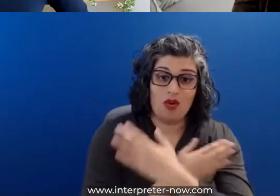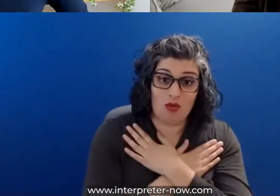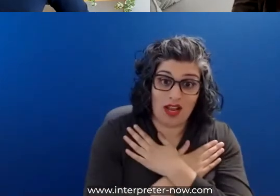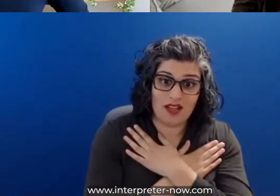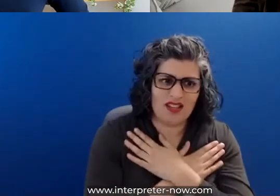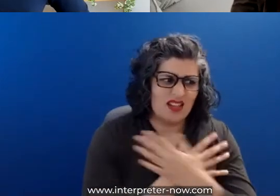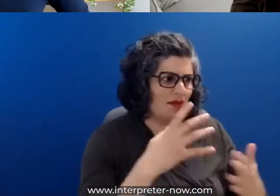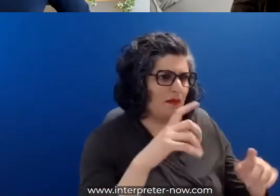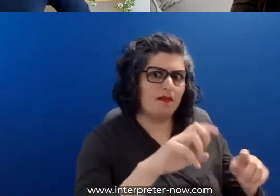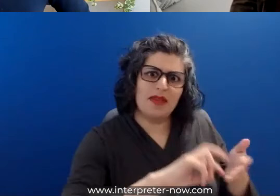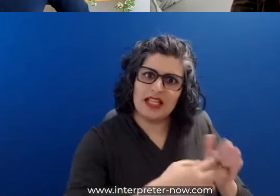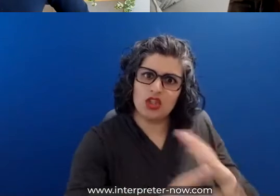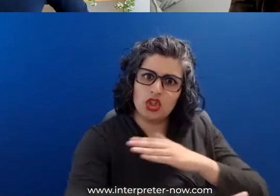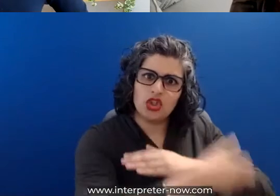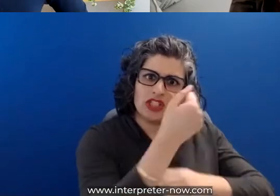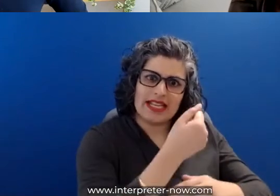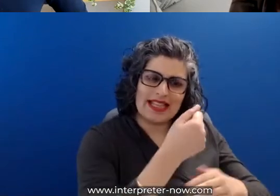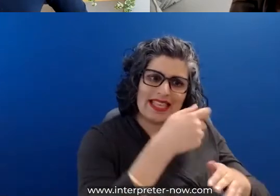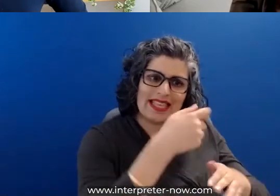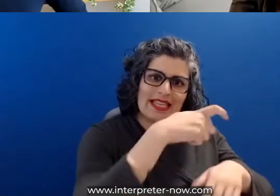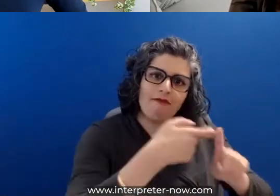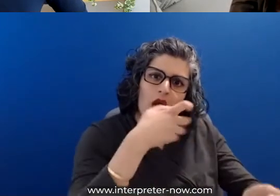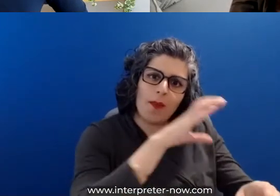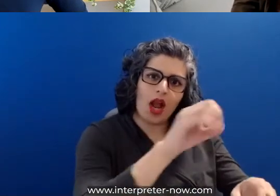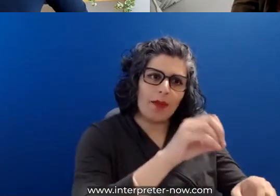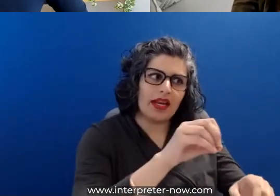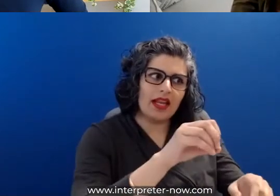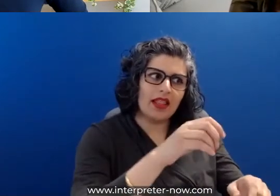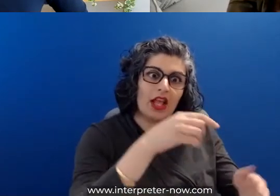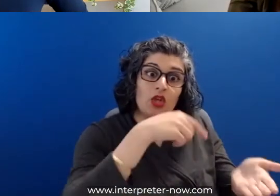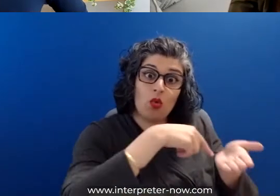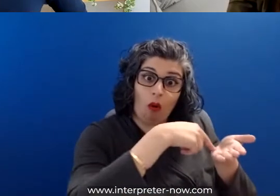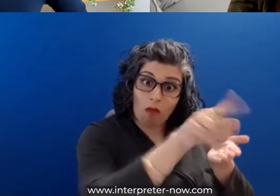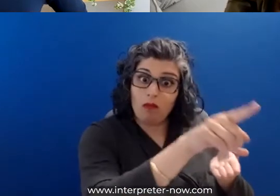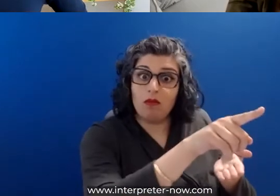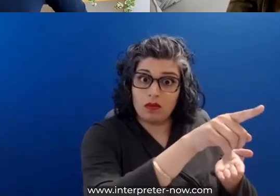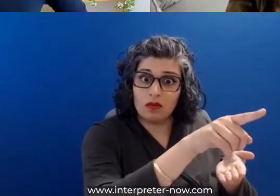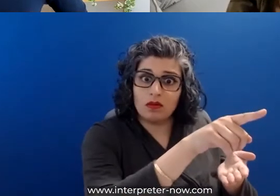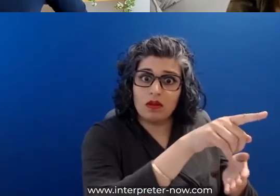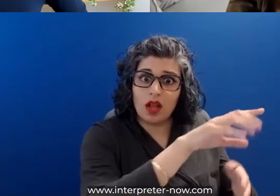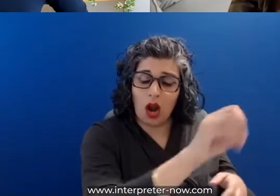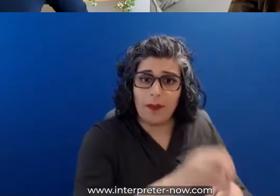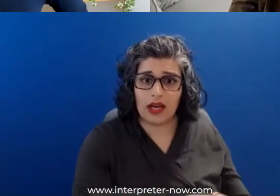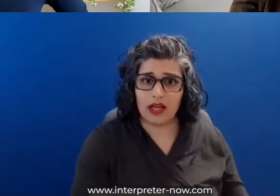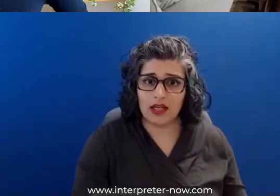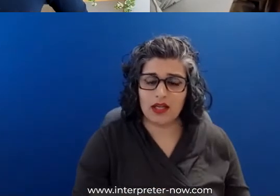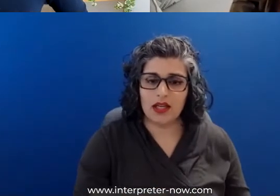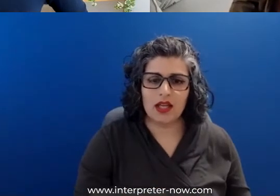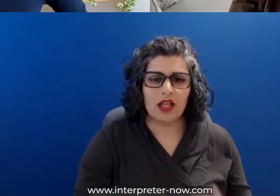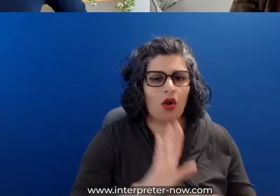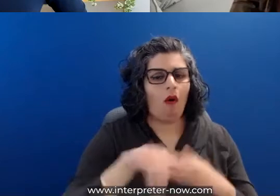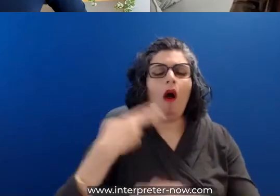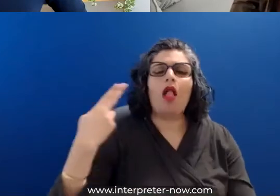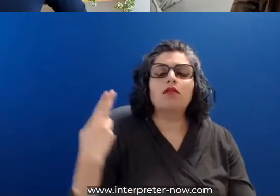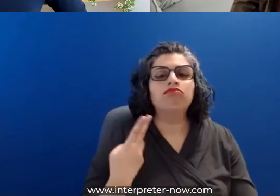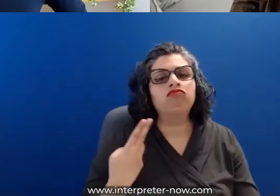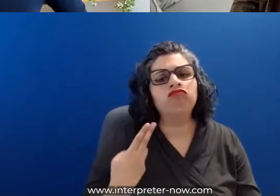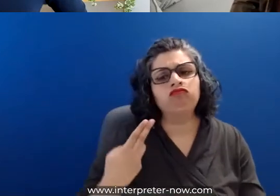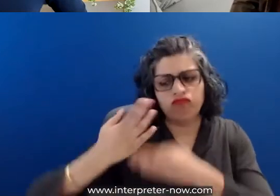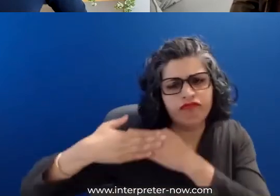time, from time that is owed to the company. There are whole histories and legacies of